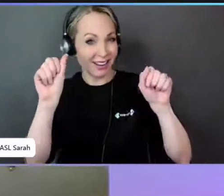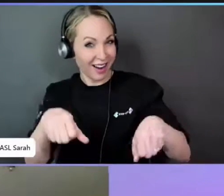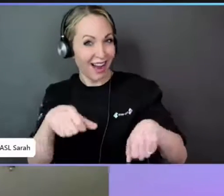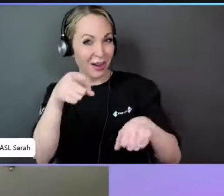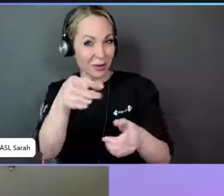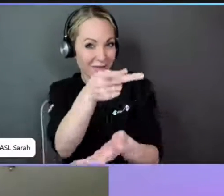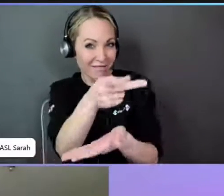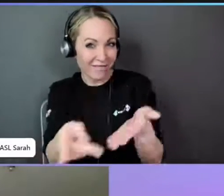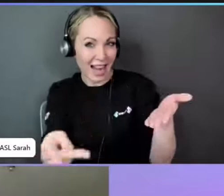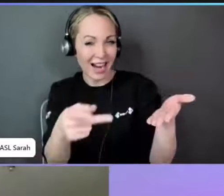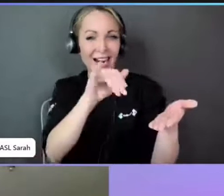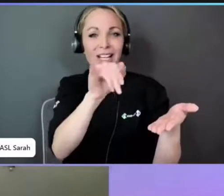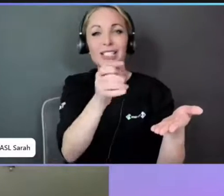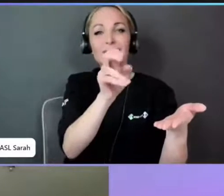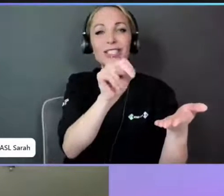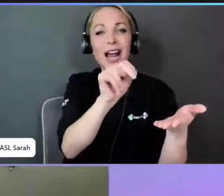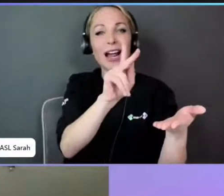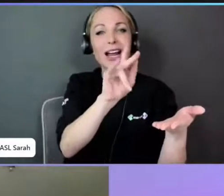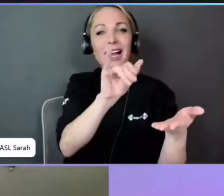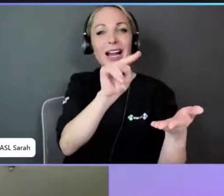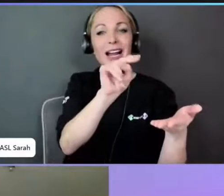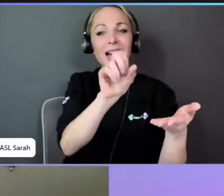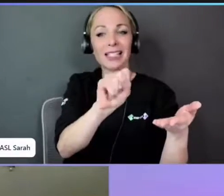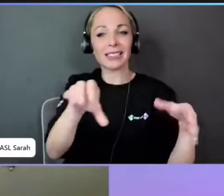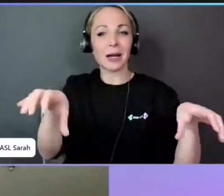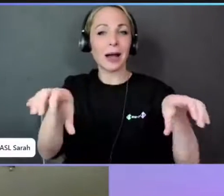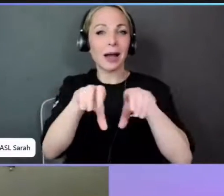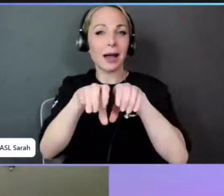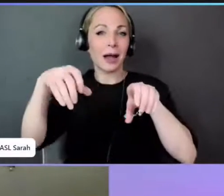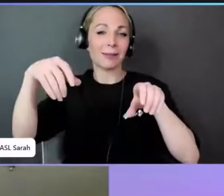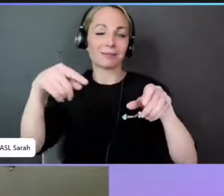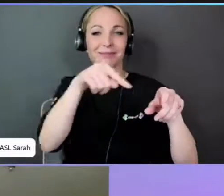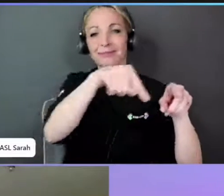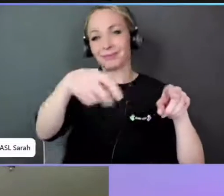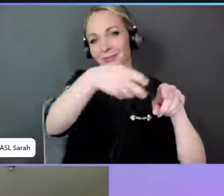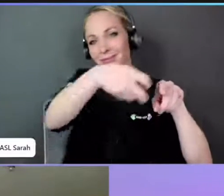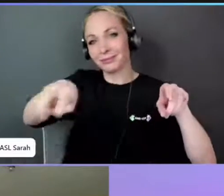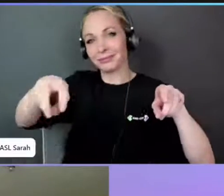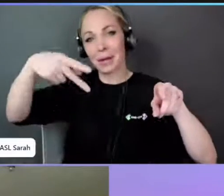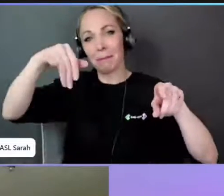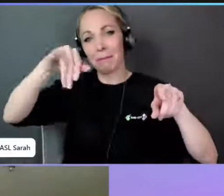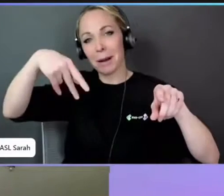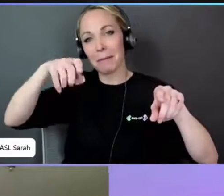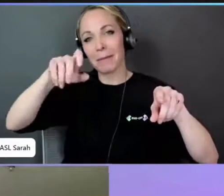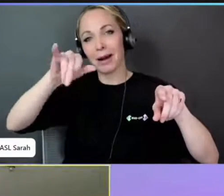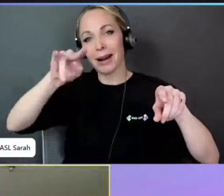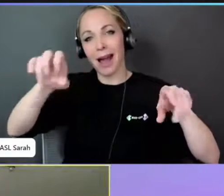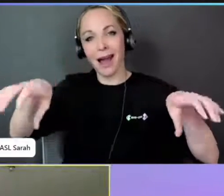So that's not an integration we have right now. That's definitely something we can look at adding in the future though. Okay.